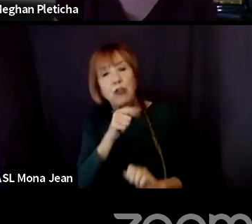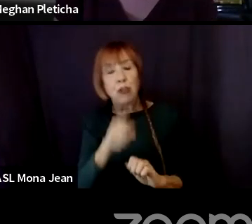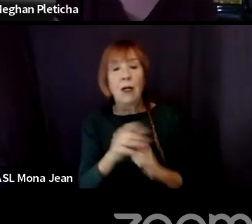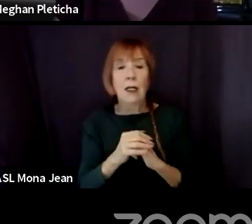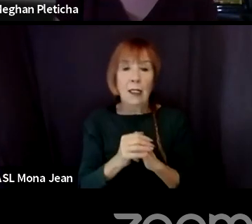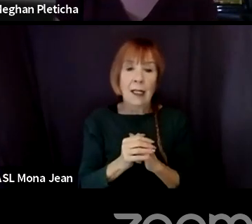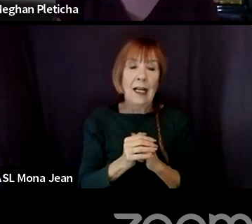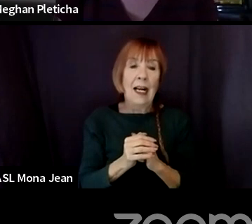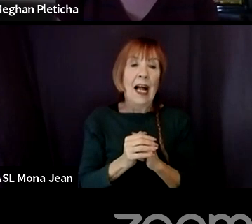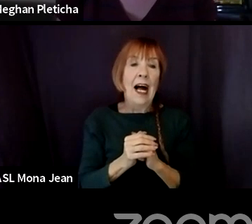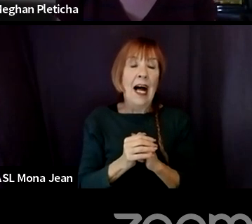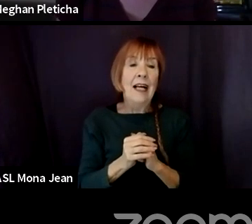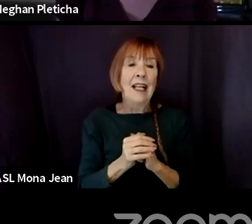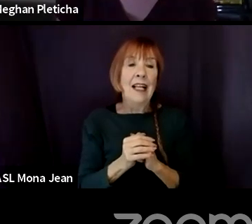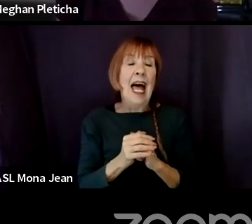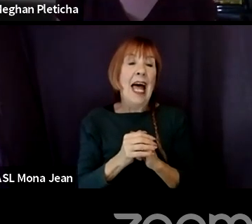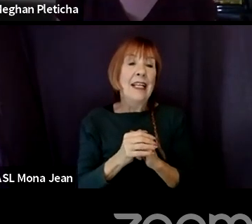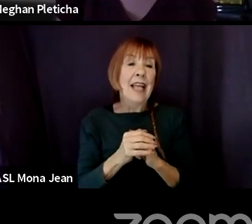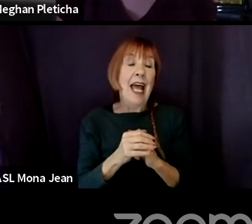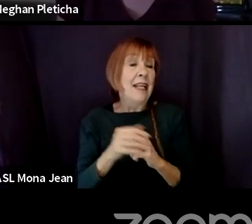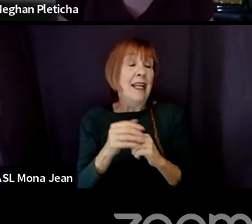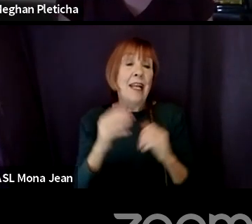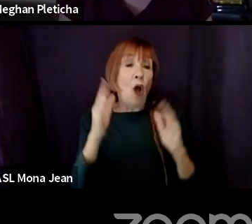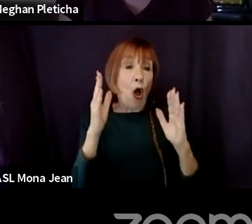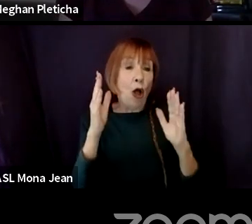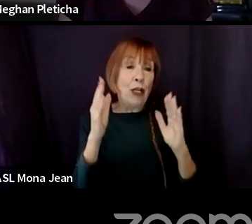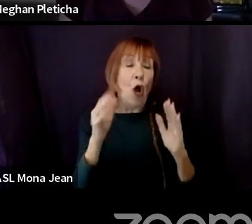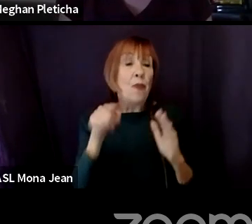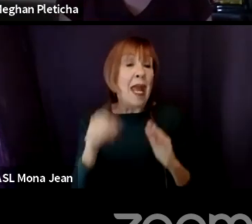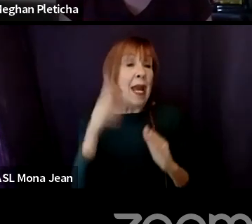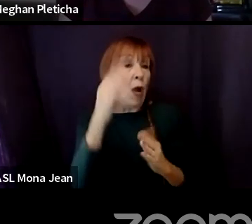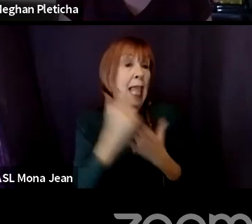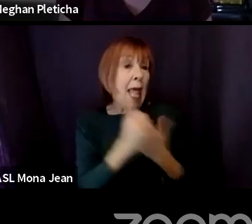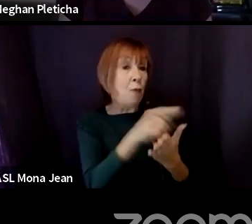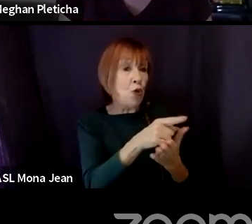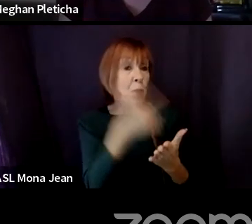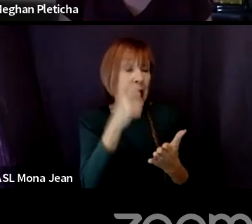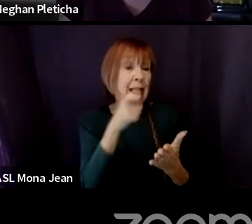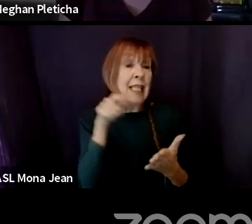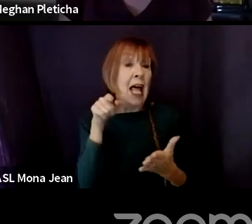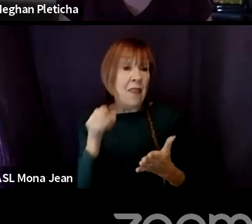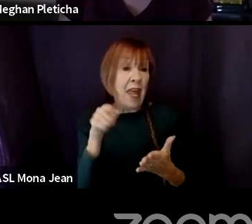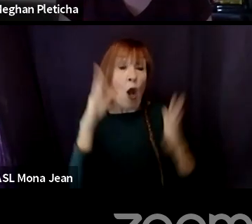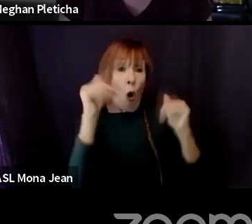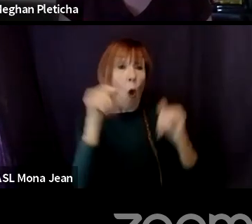because they would also want to be helped to that same way. Yeah. I would also add, like one thing I do,